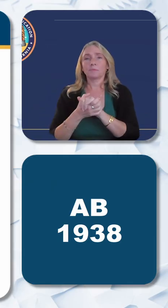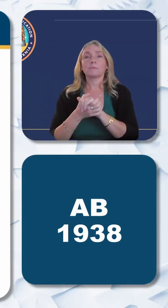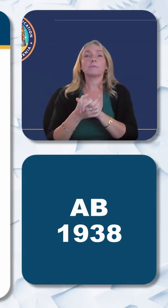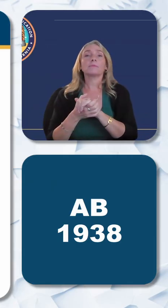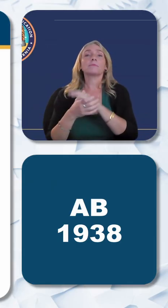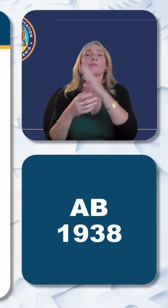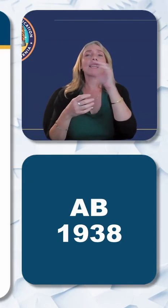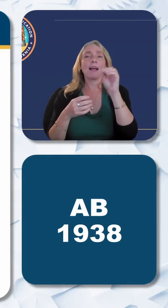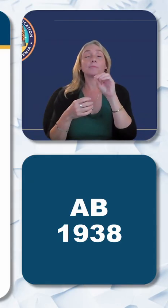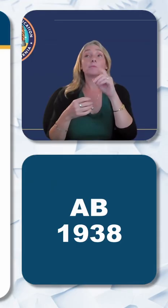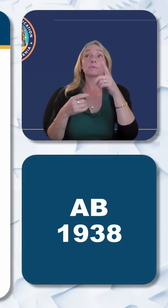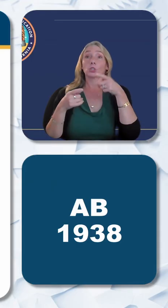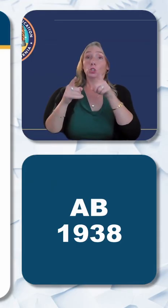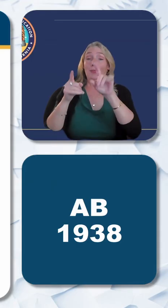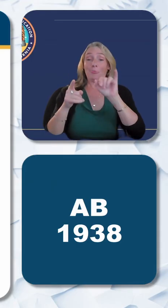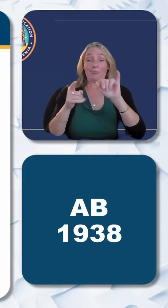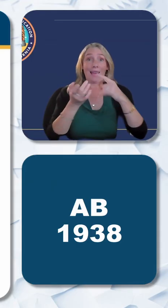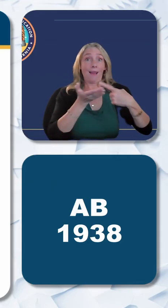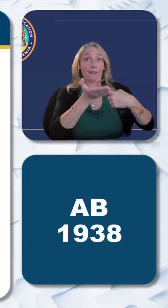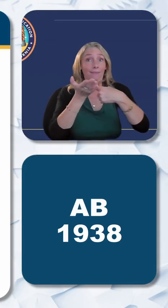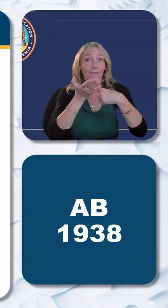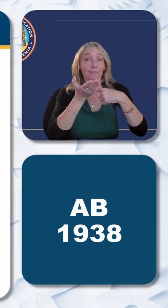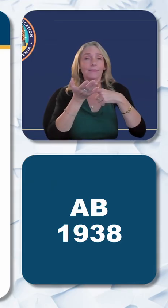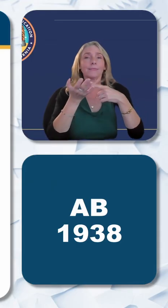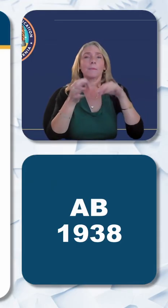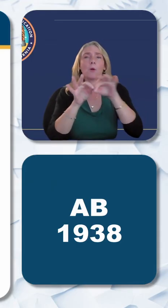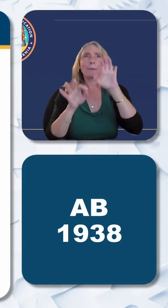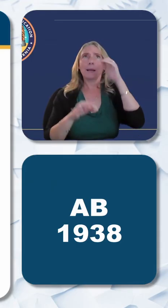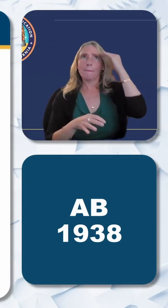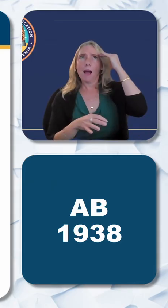and the whole approach when it comes to that.